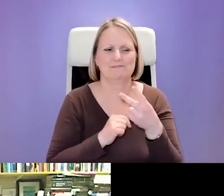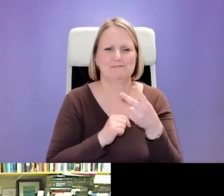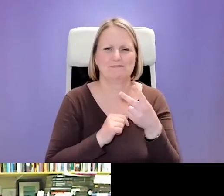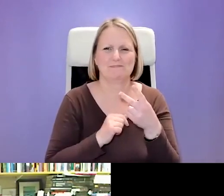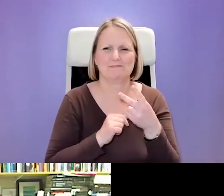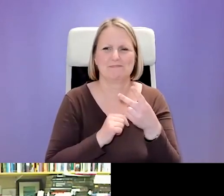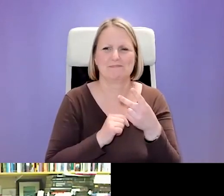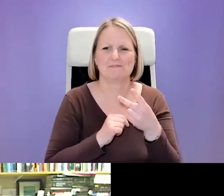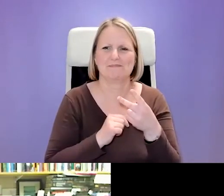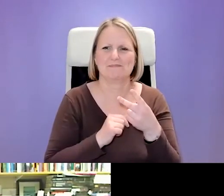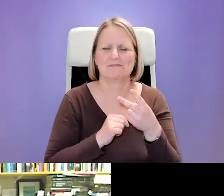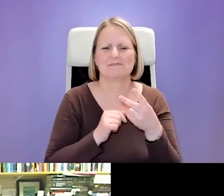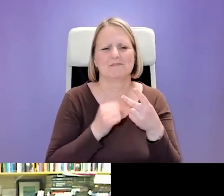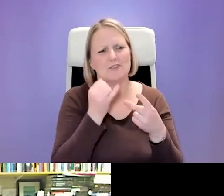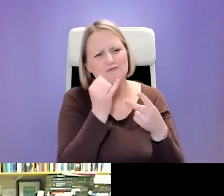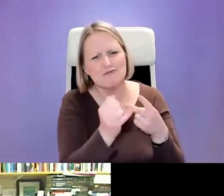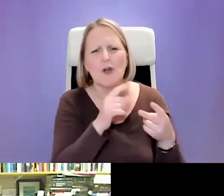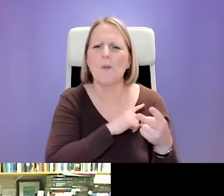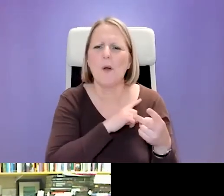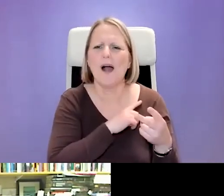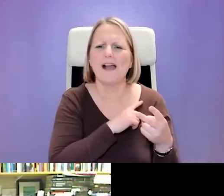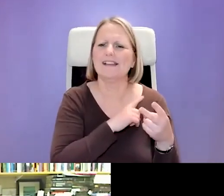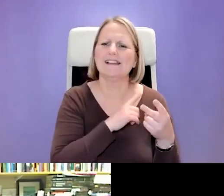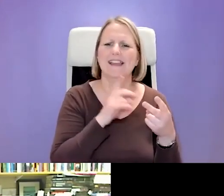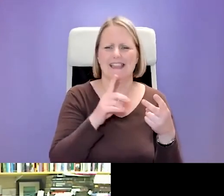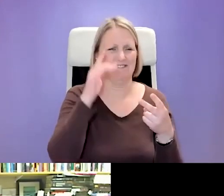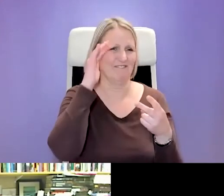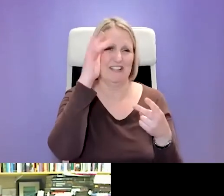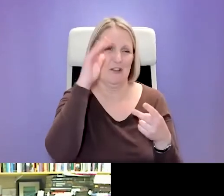At one level it's wrong because it's just a Christianisation of a philosophical idea, right?